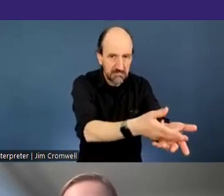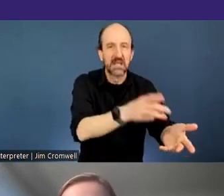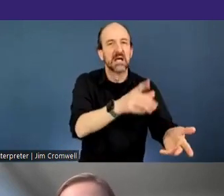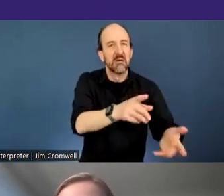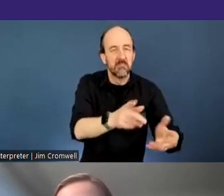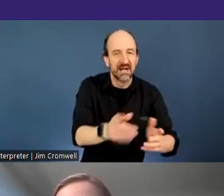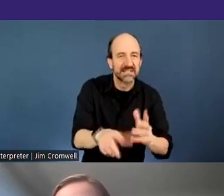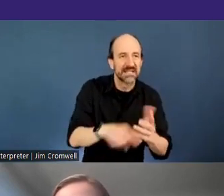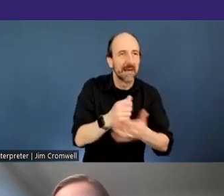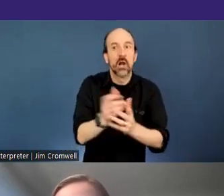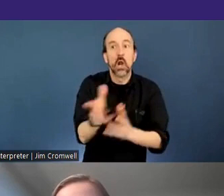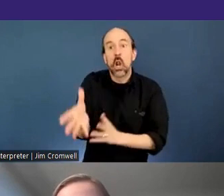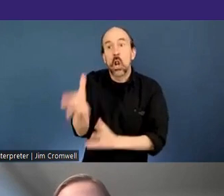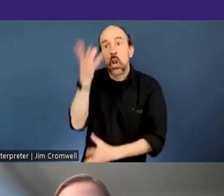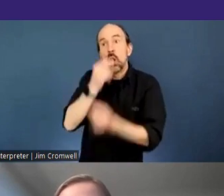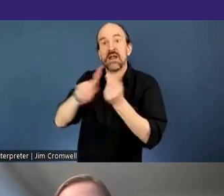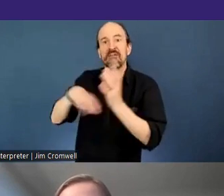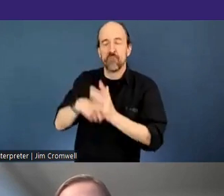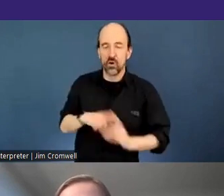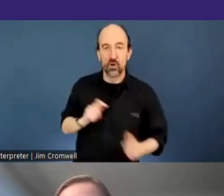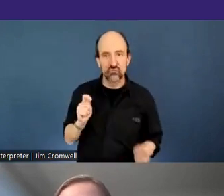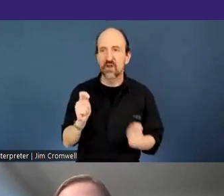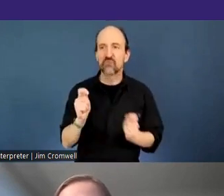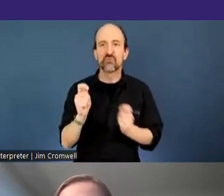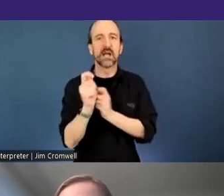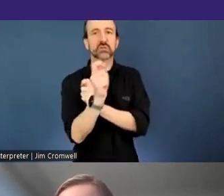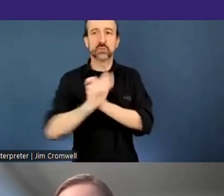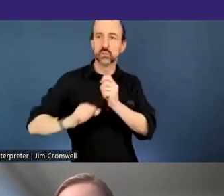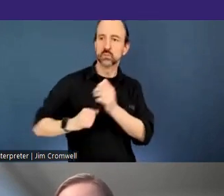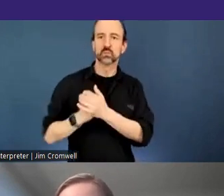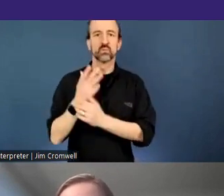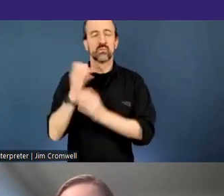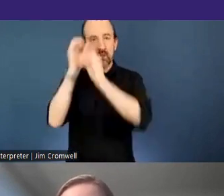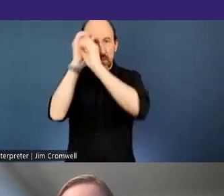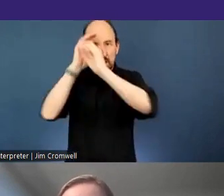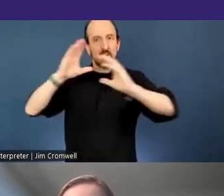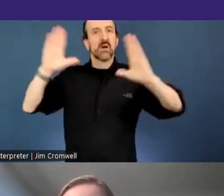and increased processes of internal motivation and self recognition.